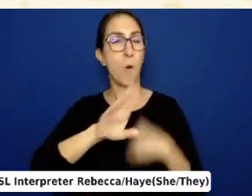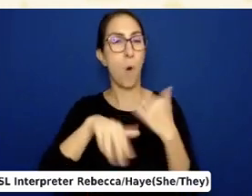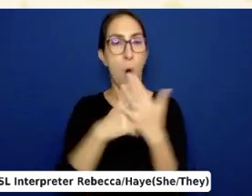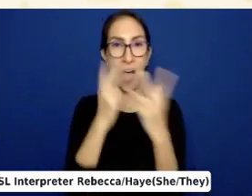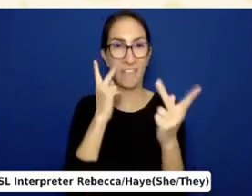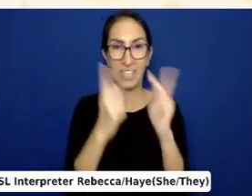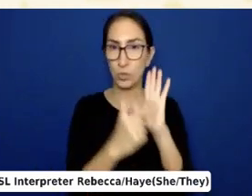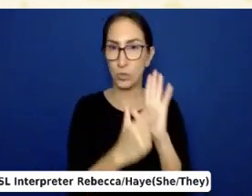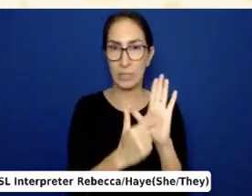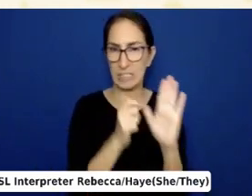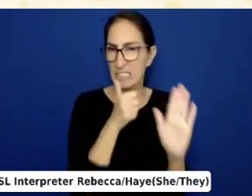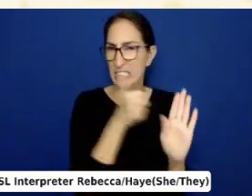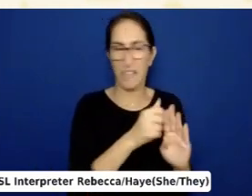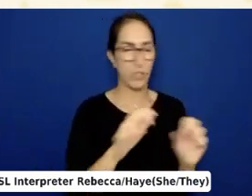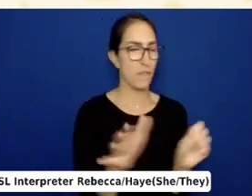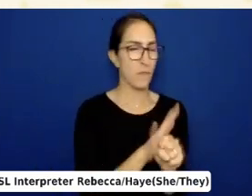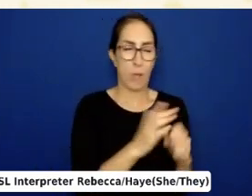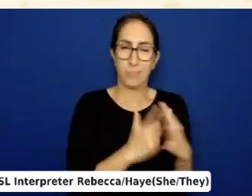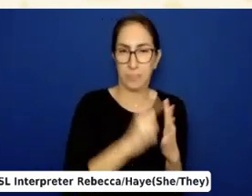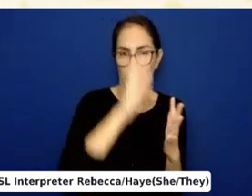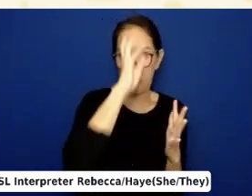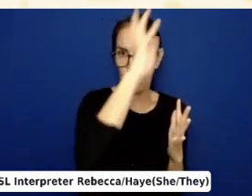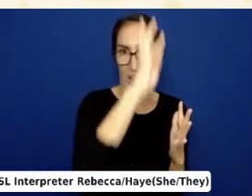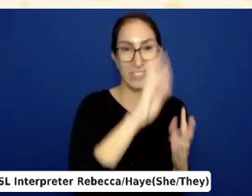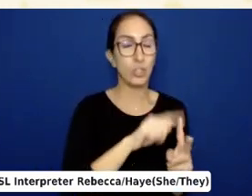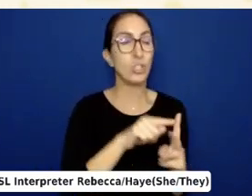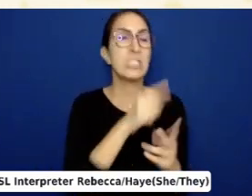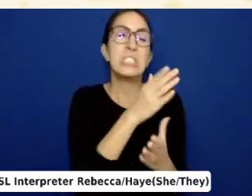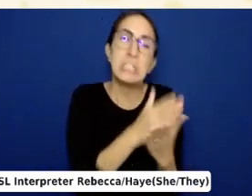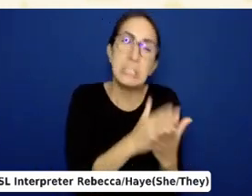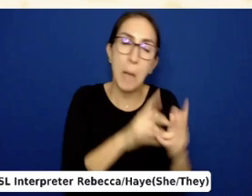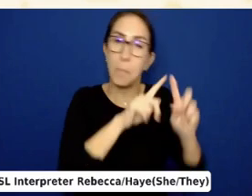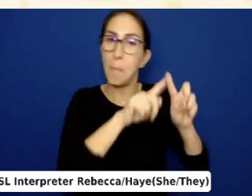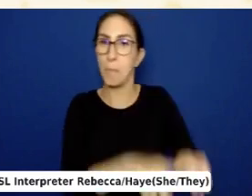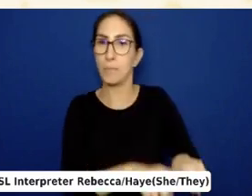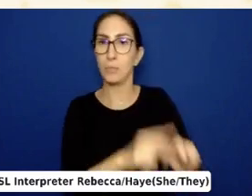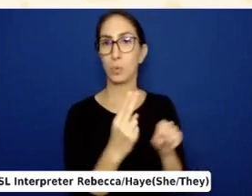some of them are using libraries. So I have a couple of references.